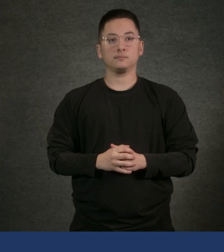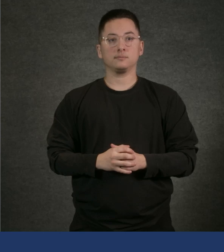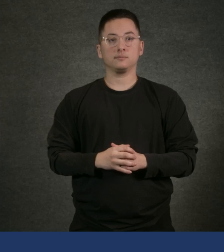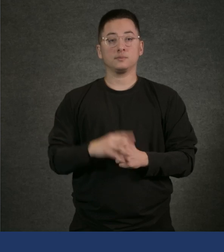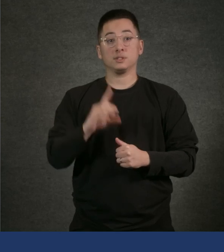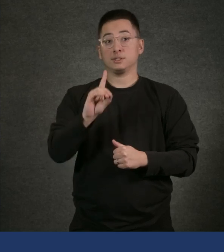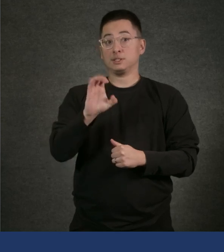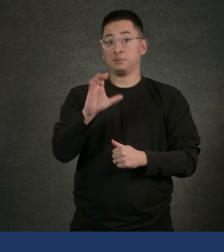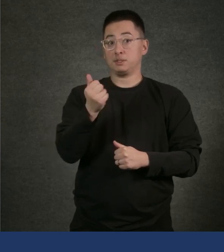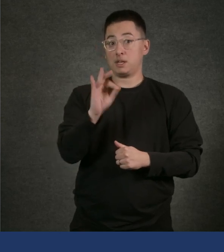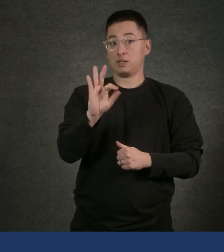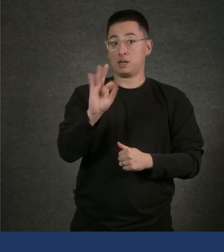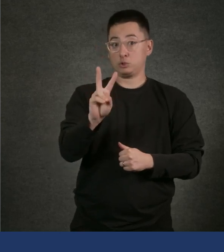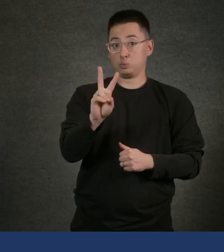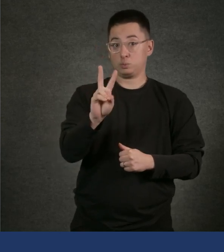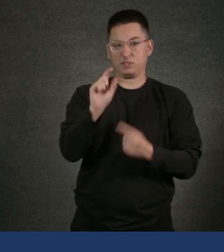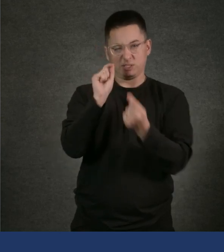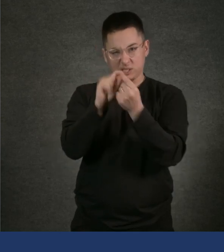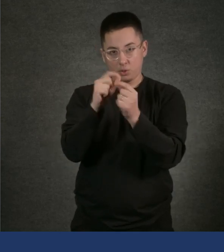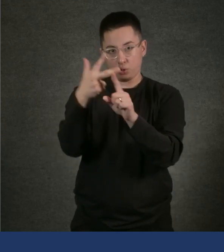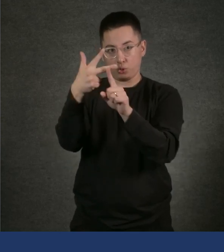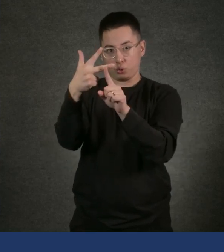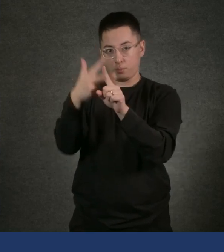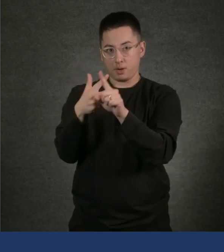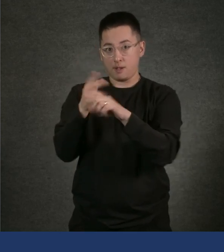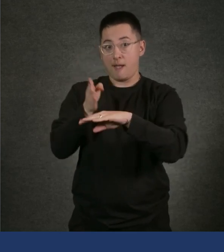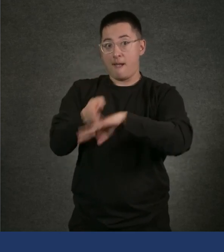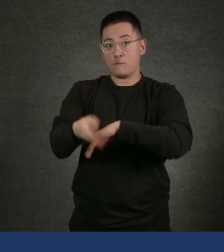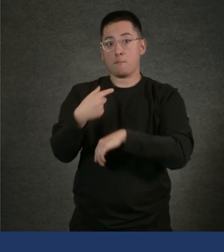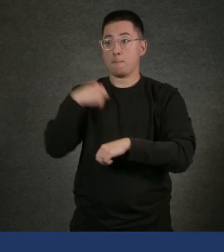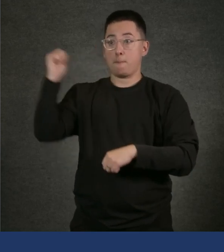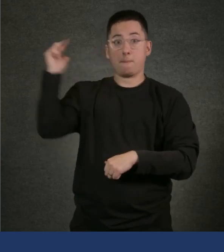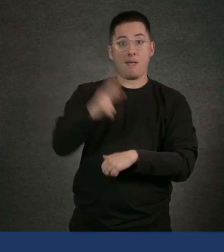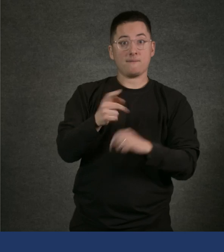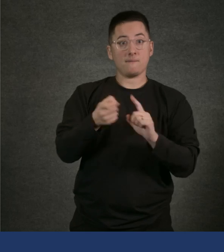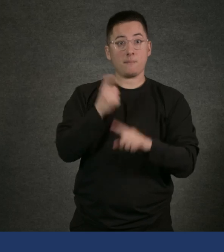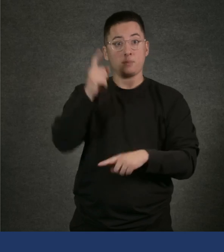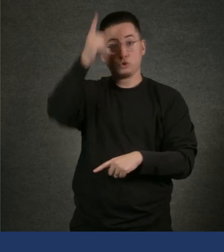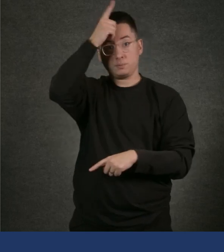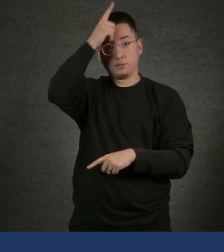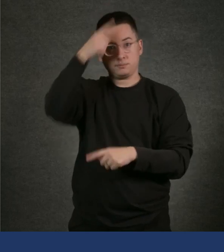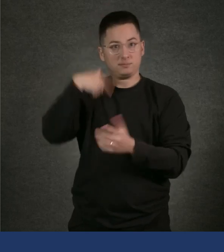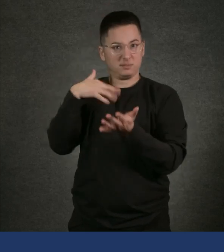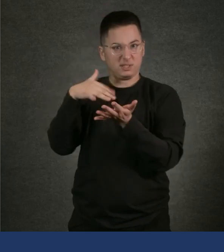In December 1992, exactly three months after my return from a year of study abroad in Germany,